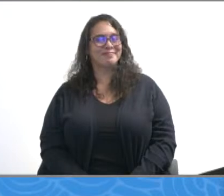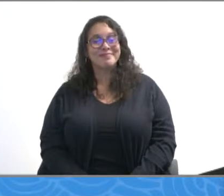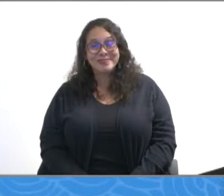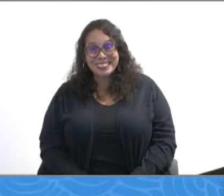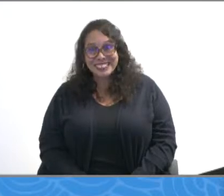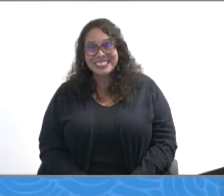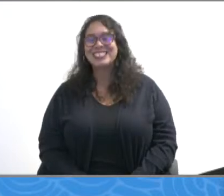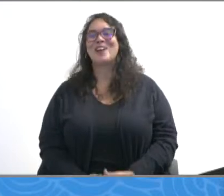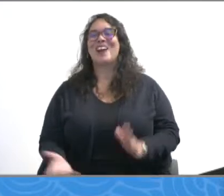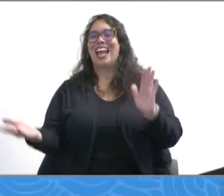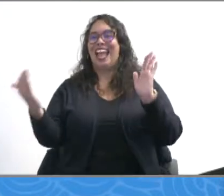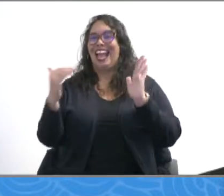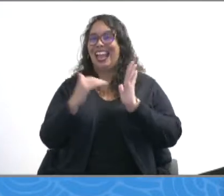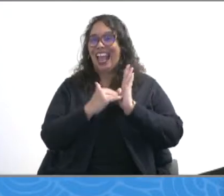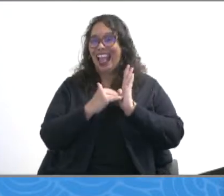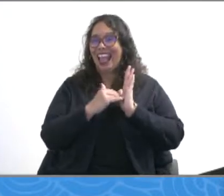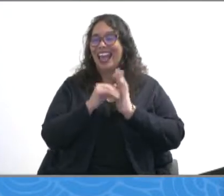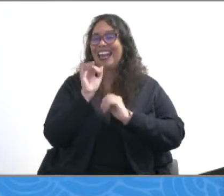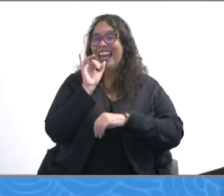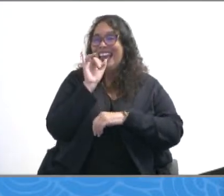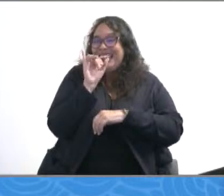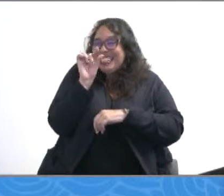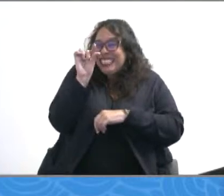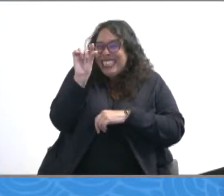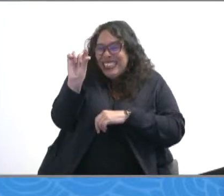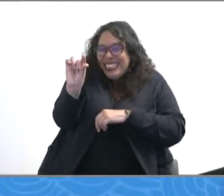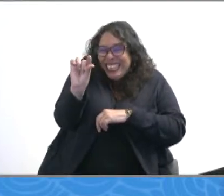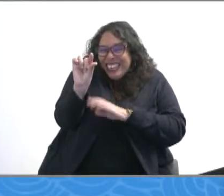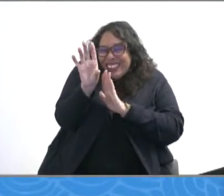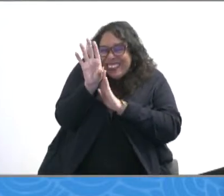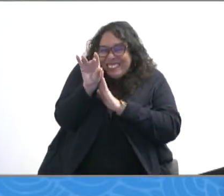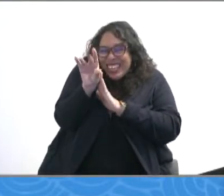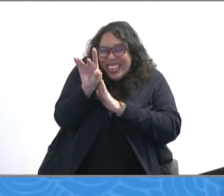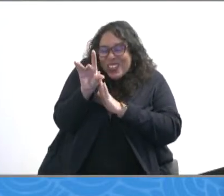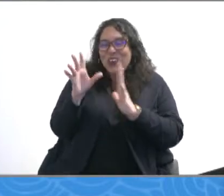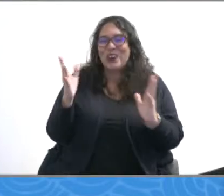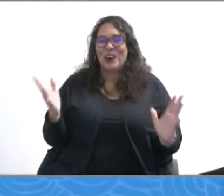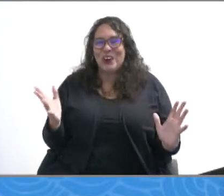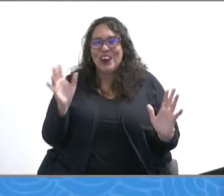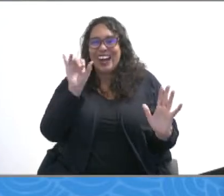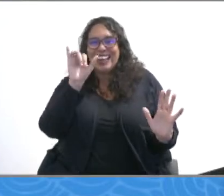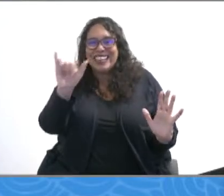So again, that is just a taste of the video that's out there.